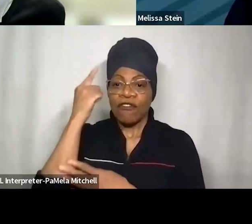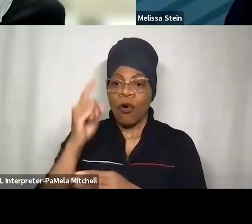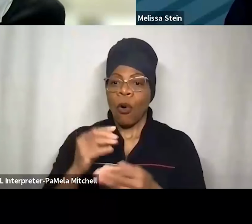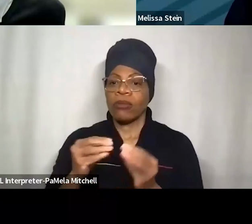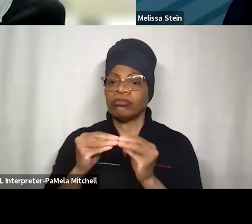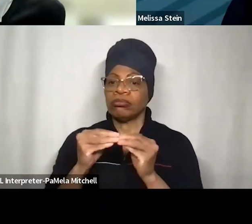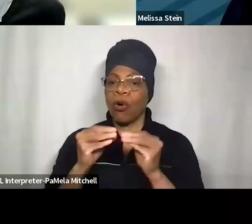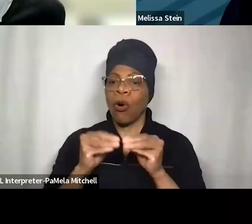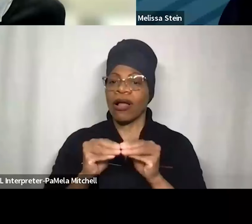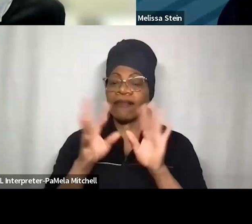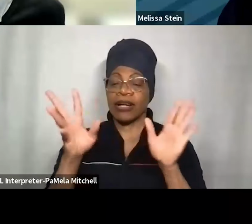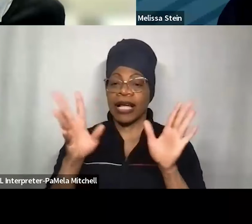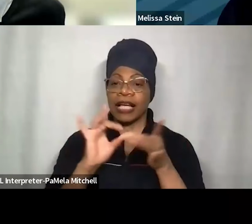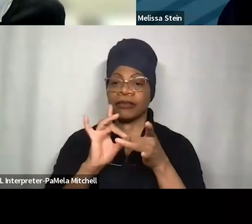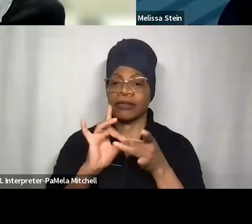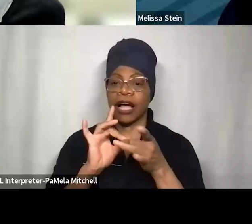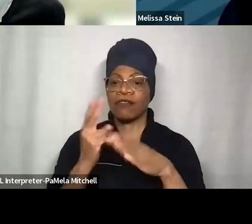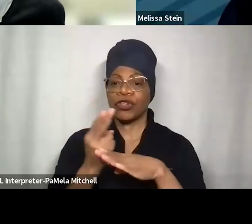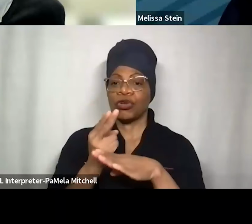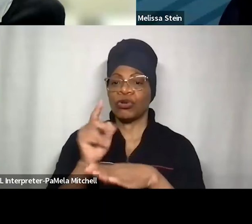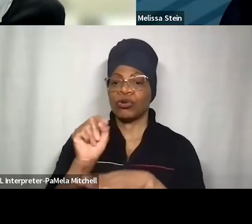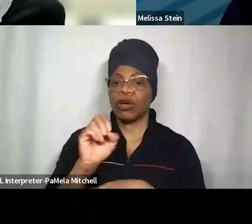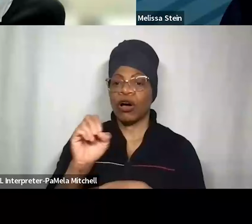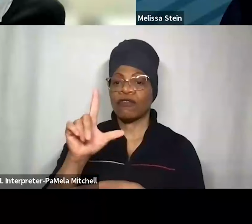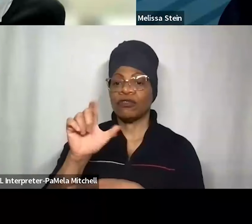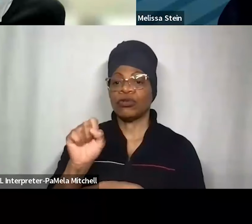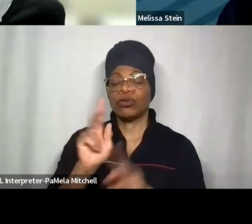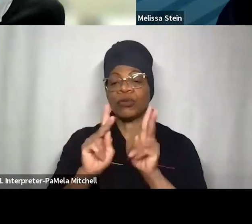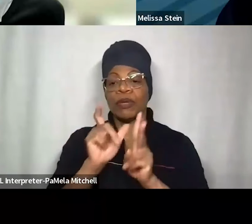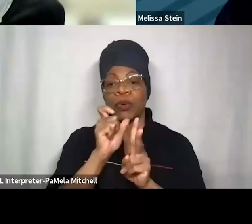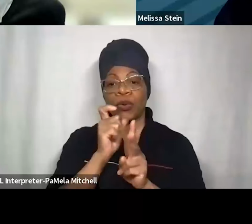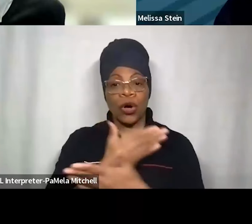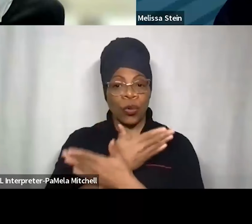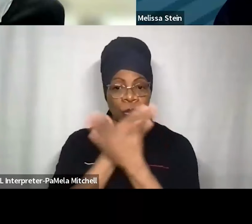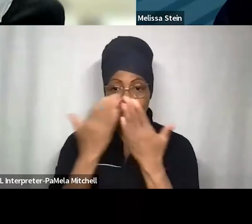regarding the use of tools by folks that don't have a clinical background.